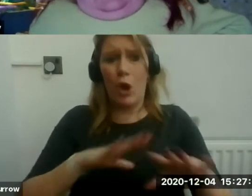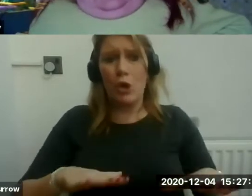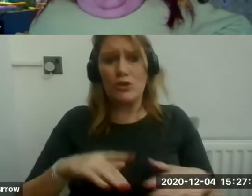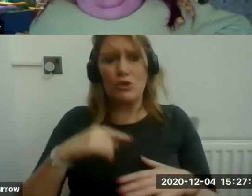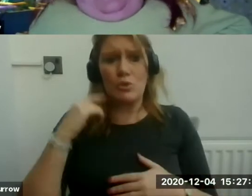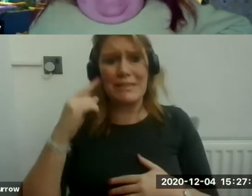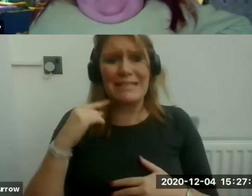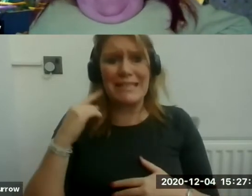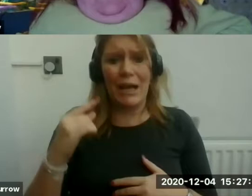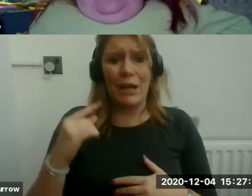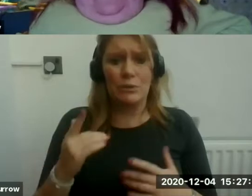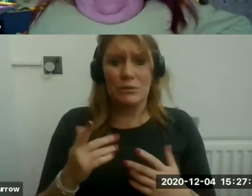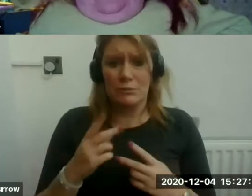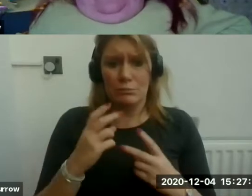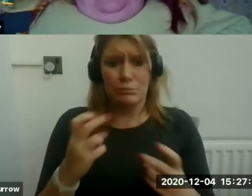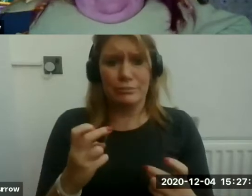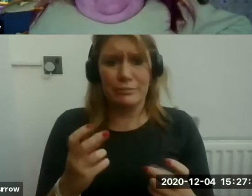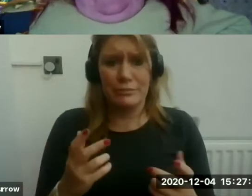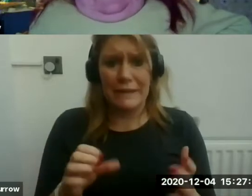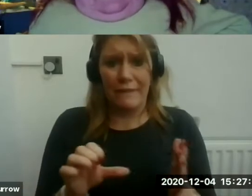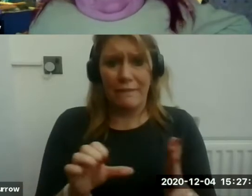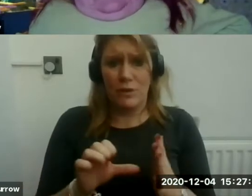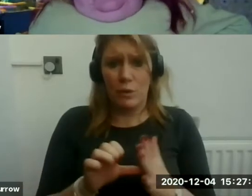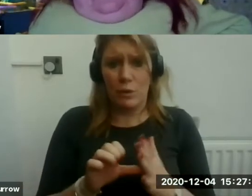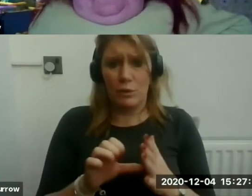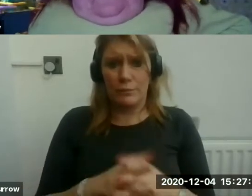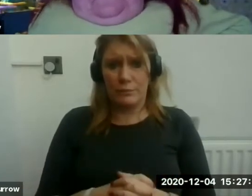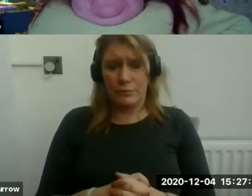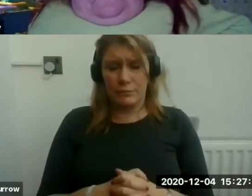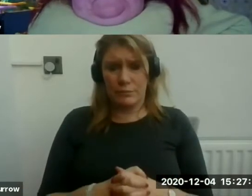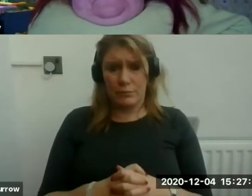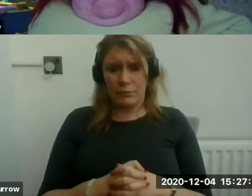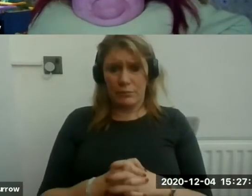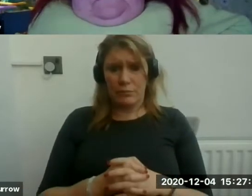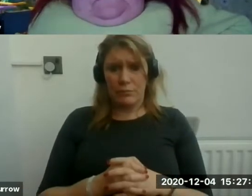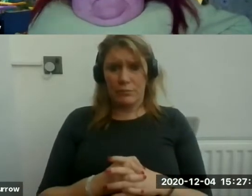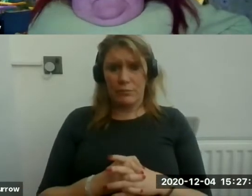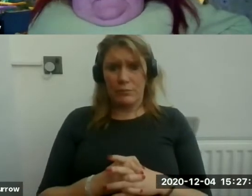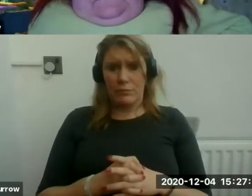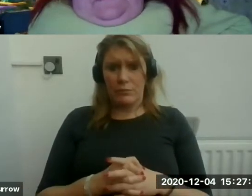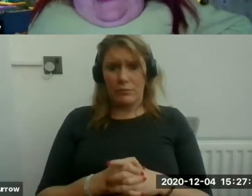Sorry, Julie, you are fading in